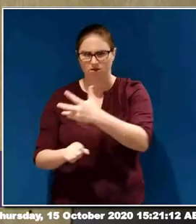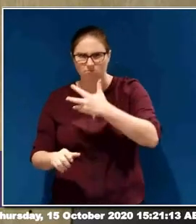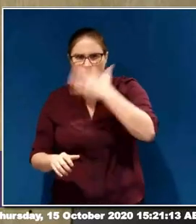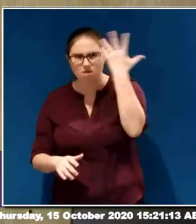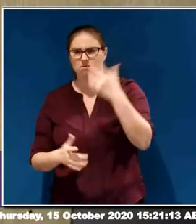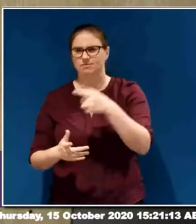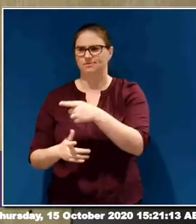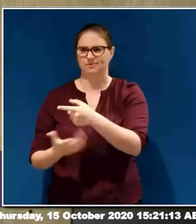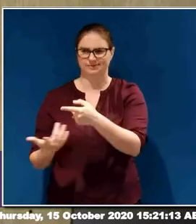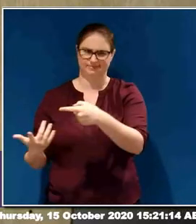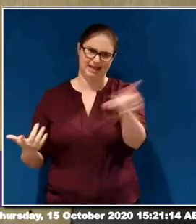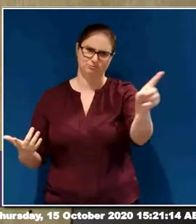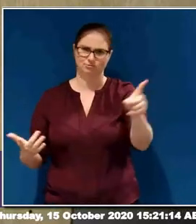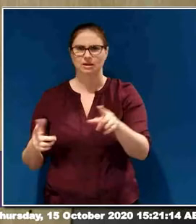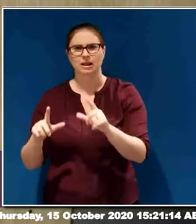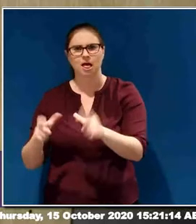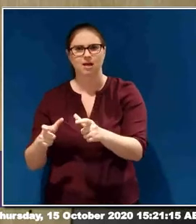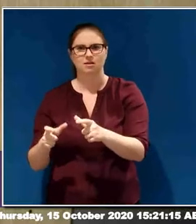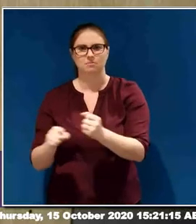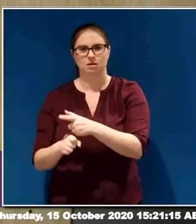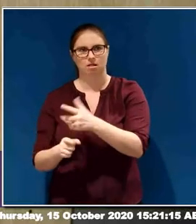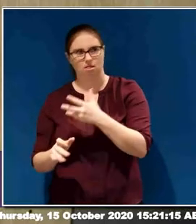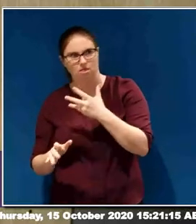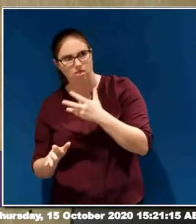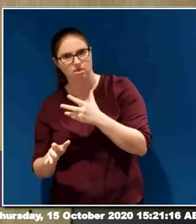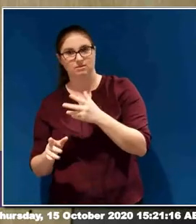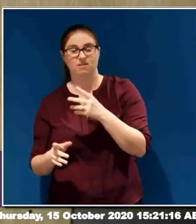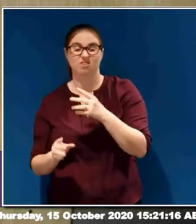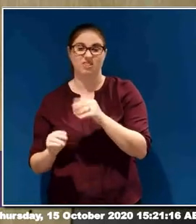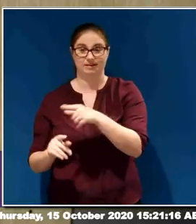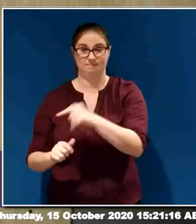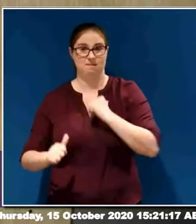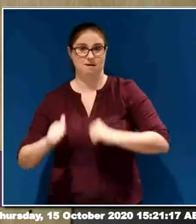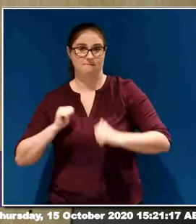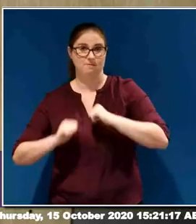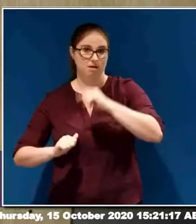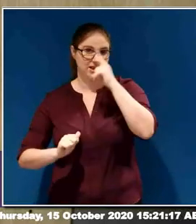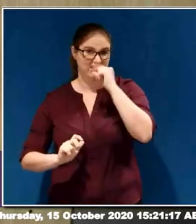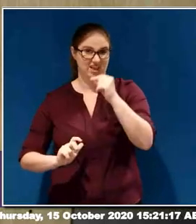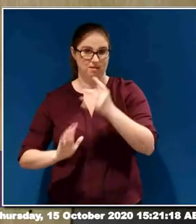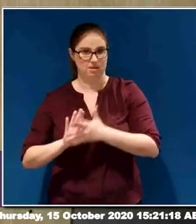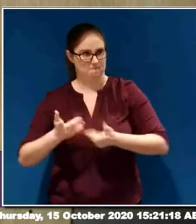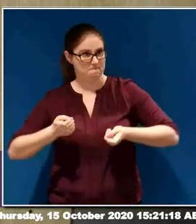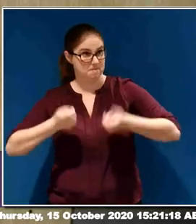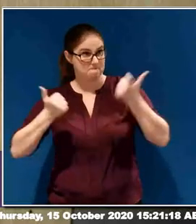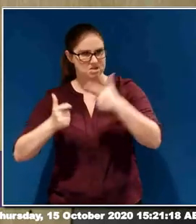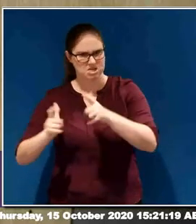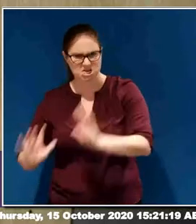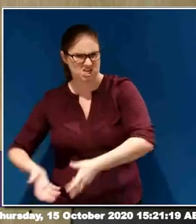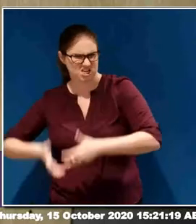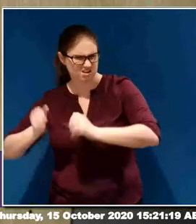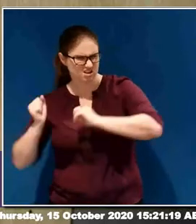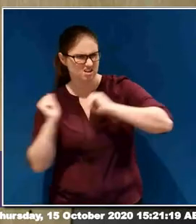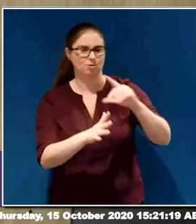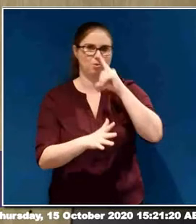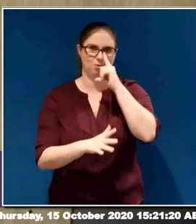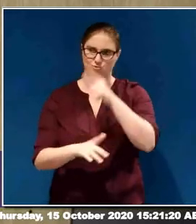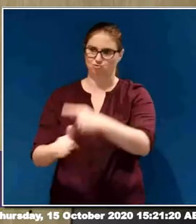you have a chair thrown across the room. OK, thank you. Let's speak about adjustments and exclusions.